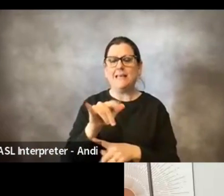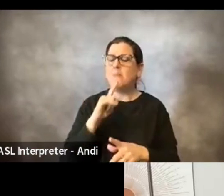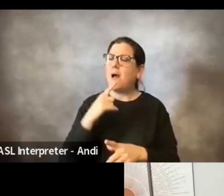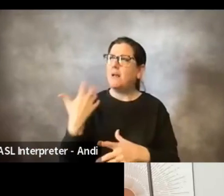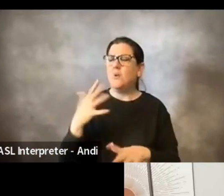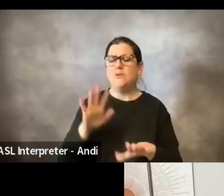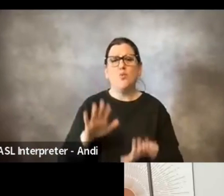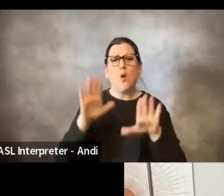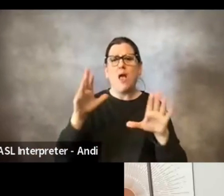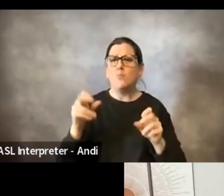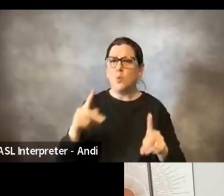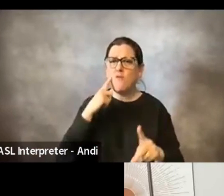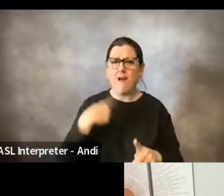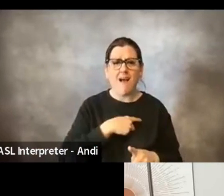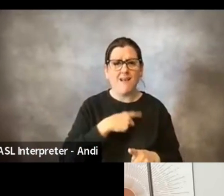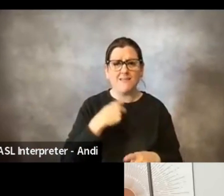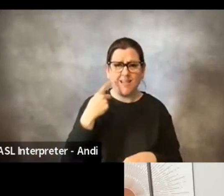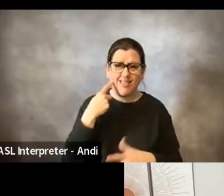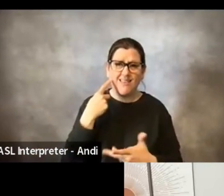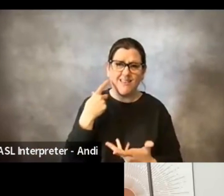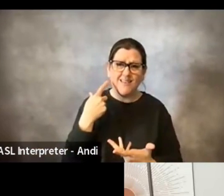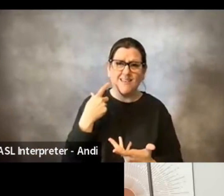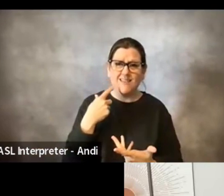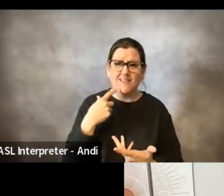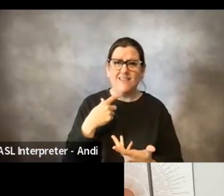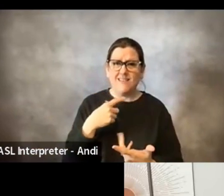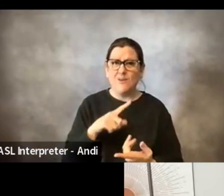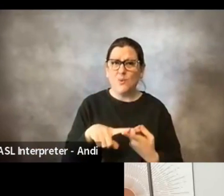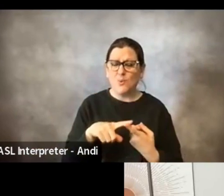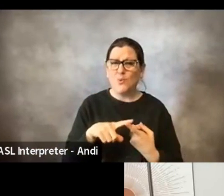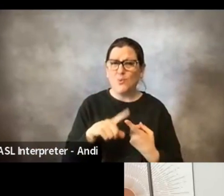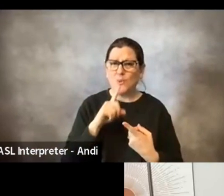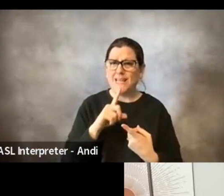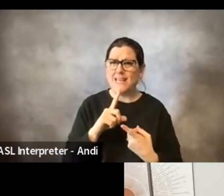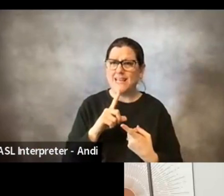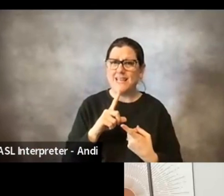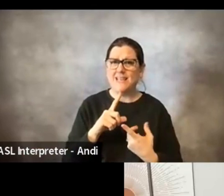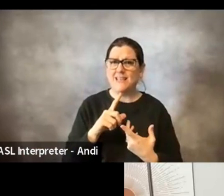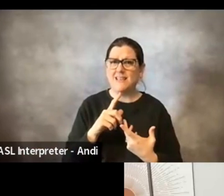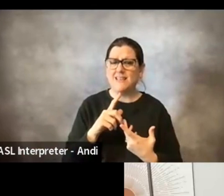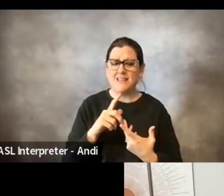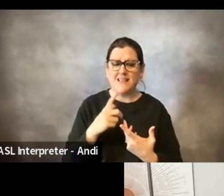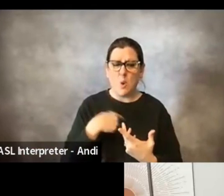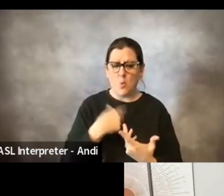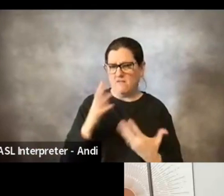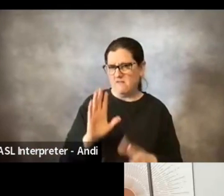for us, I think, to really, for somebody that we've always known to be true in the brain injury